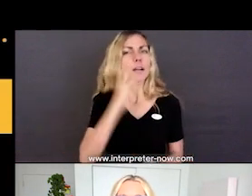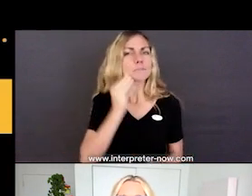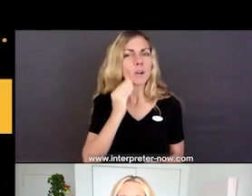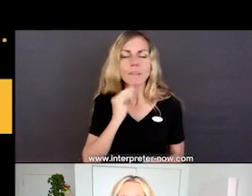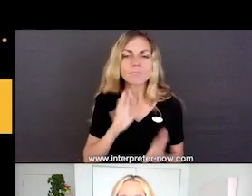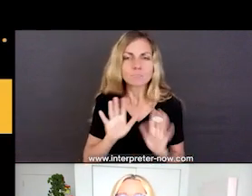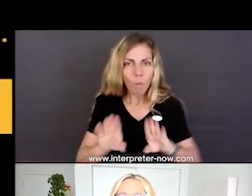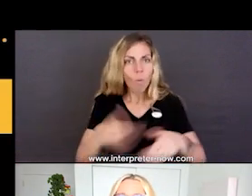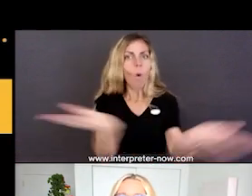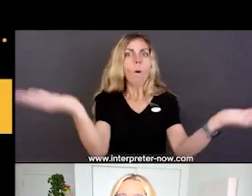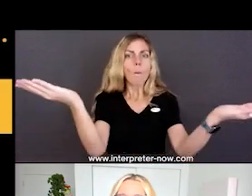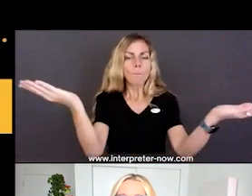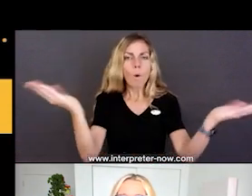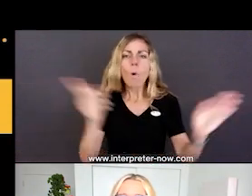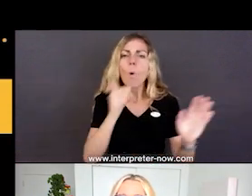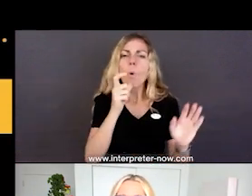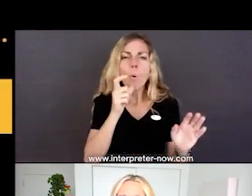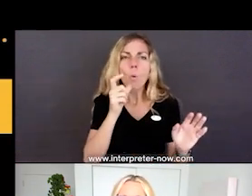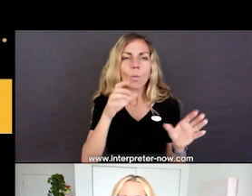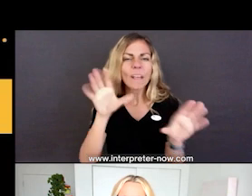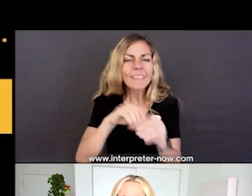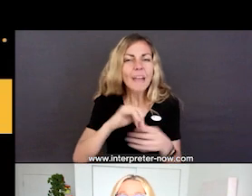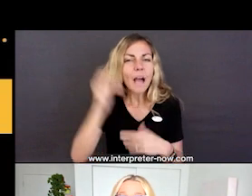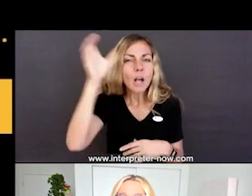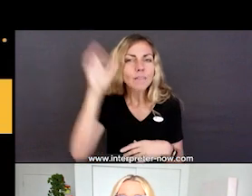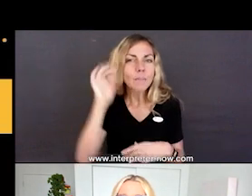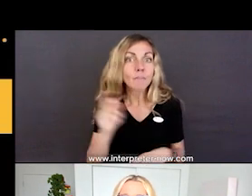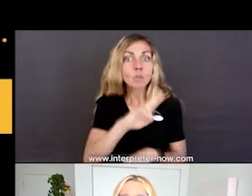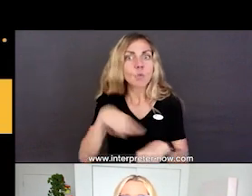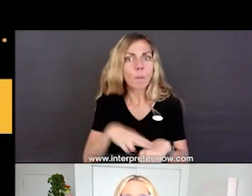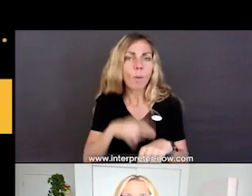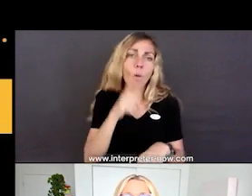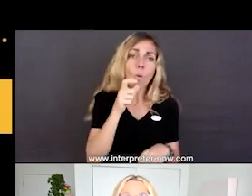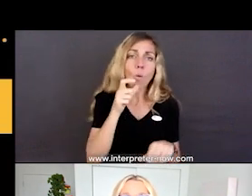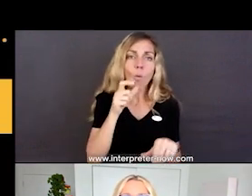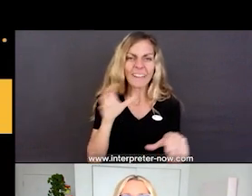So that we're really opening up who is in that idea of normal that we have, who is in